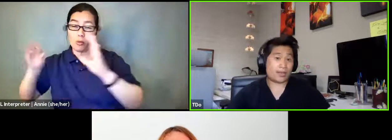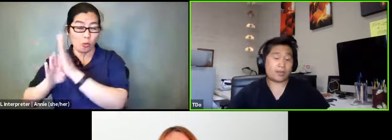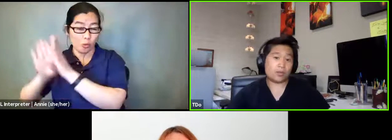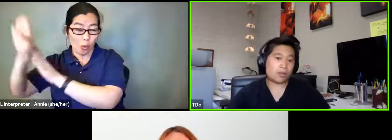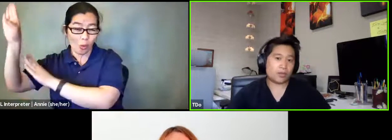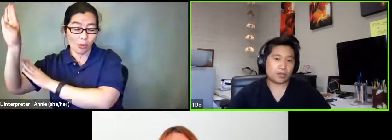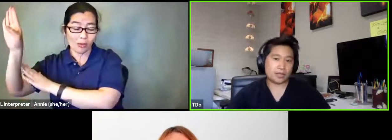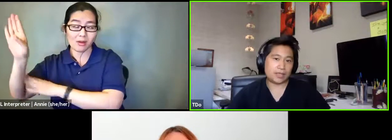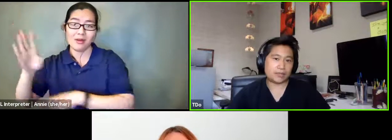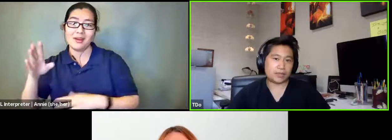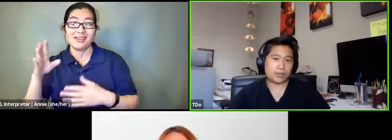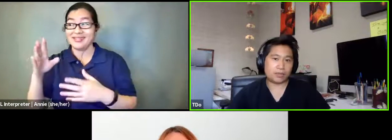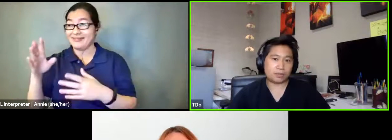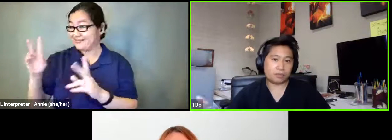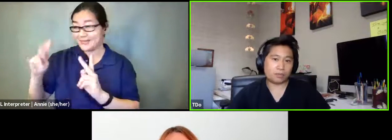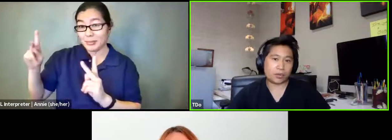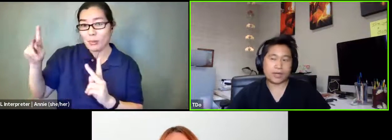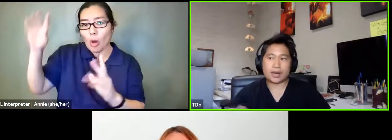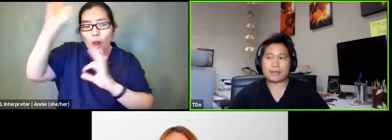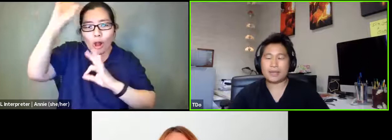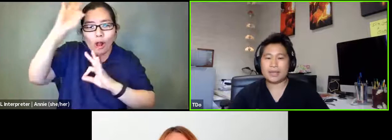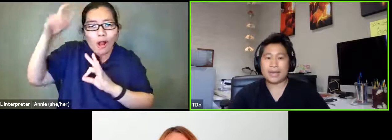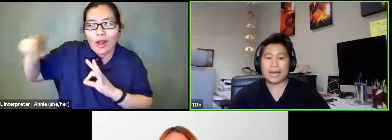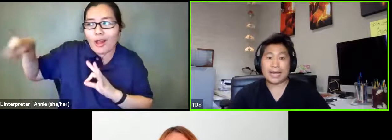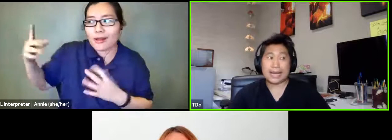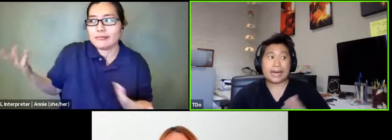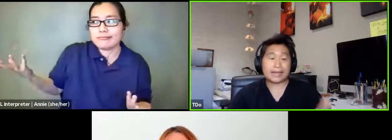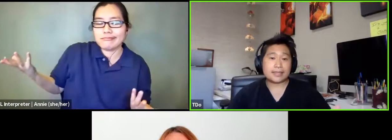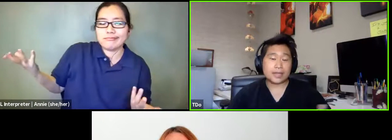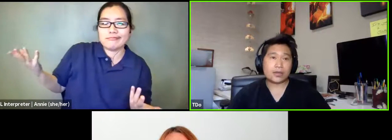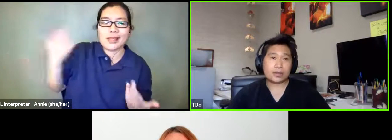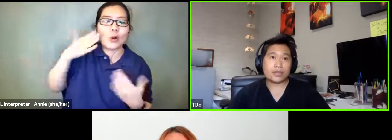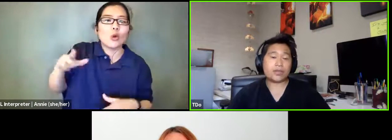and they don’t know what you need if you don't bring it up. I can tell you as soon